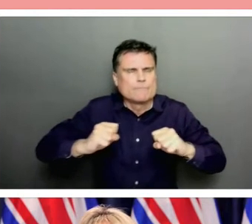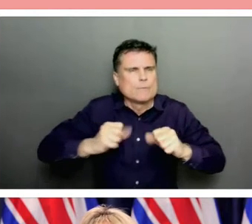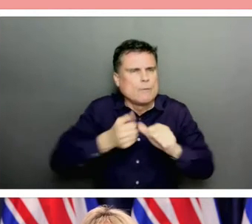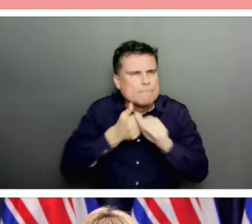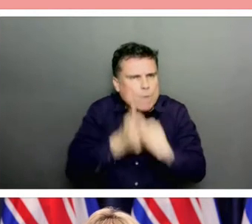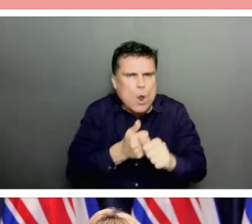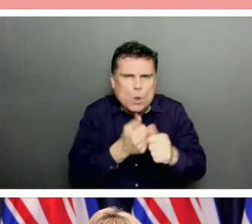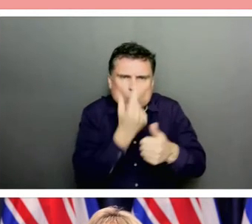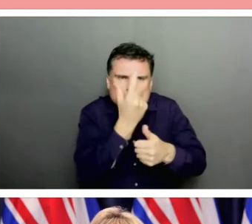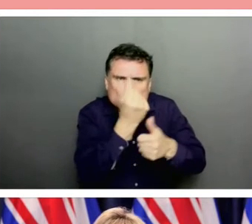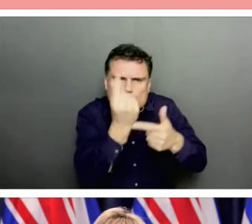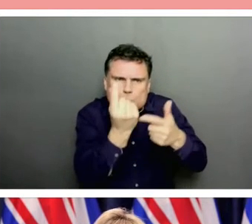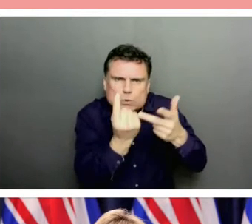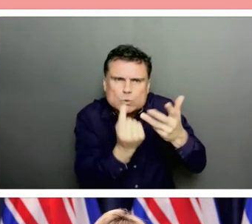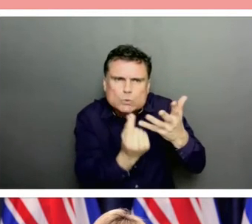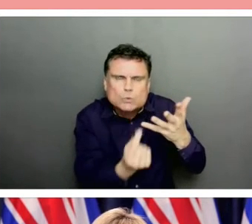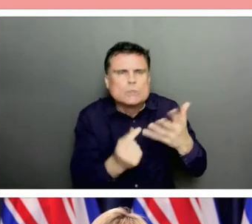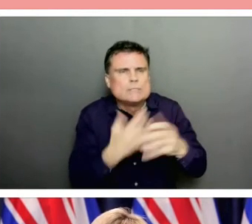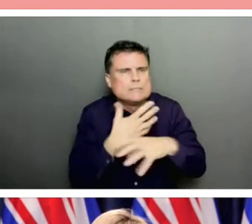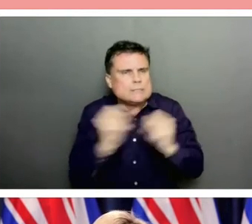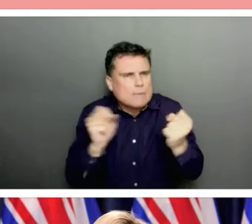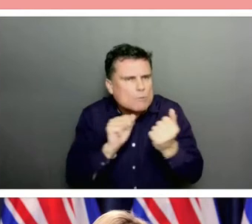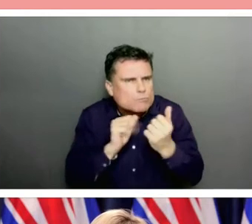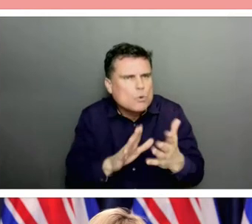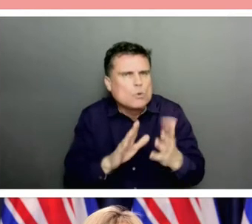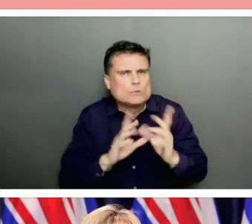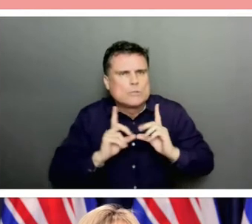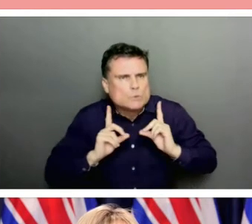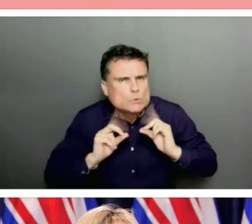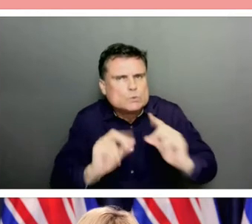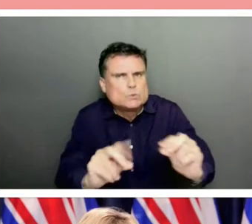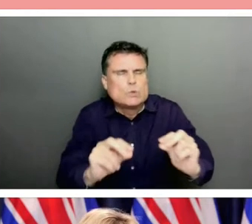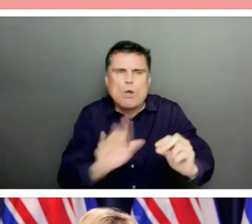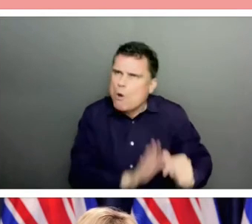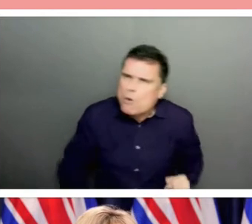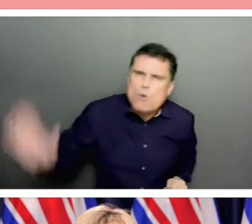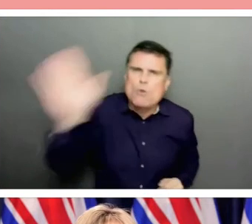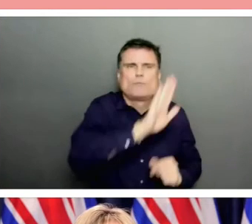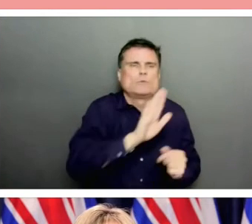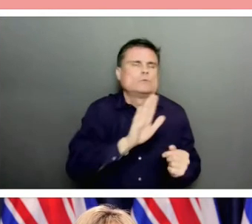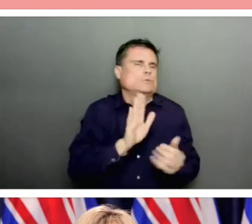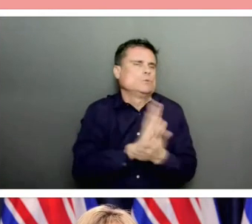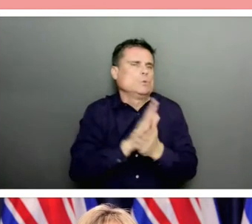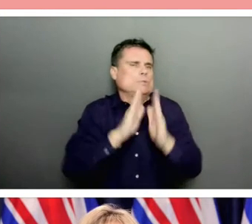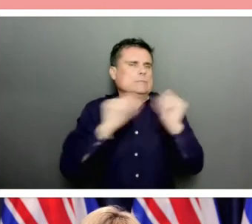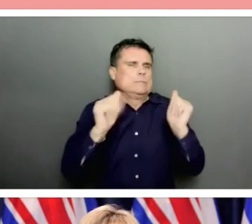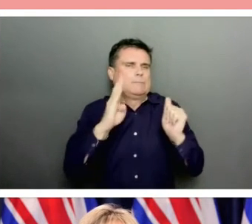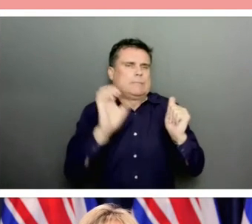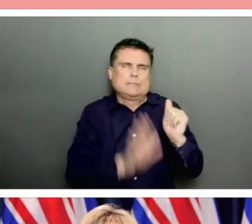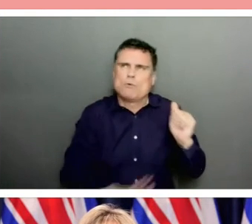paid a lot of attention to. In November, when we started to have some challenges, particularly in the Fraser